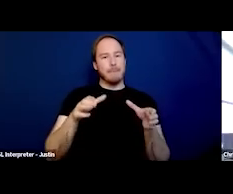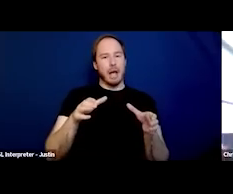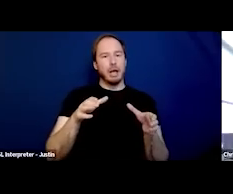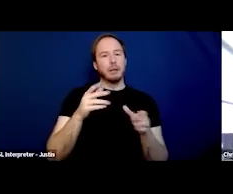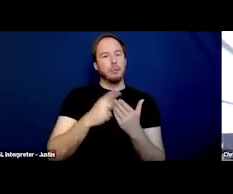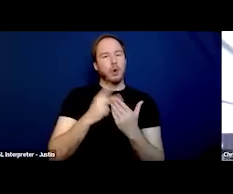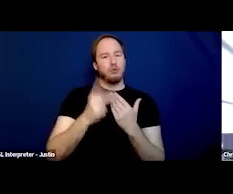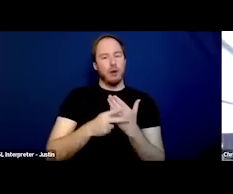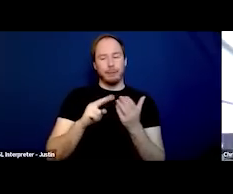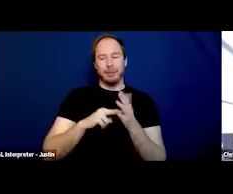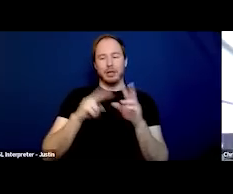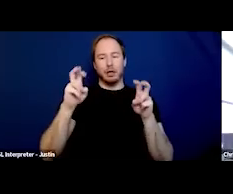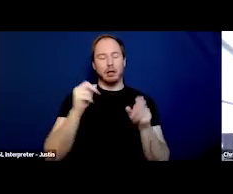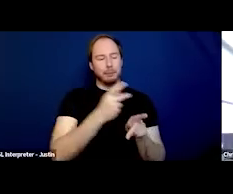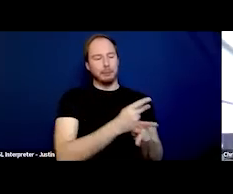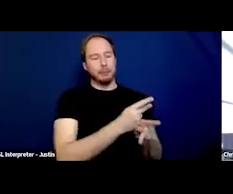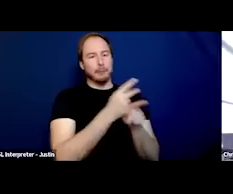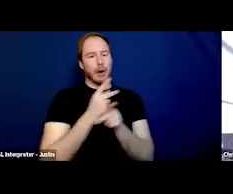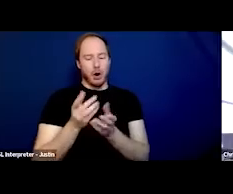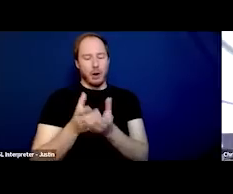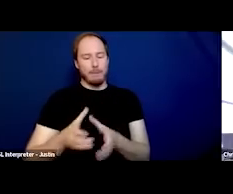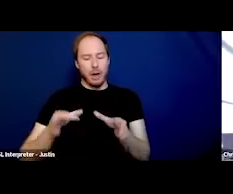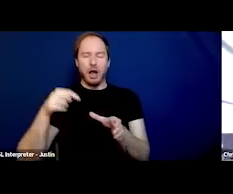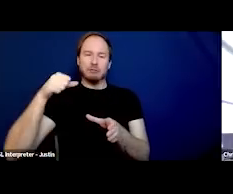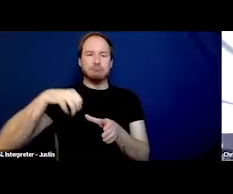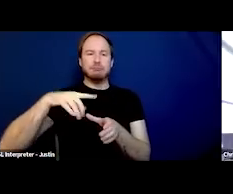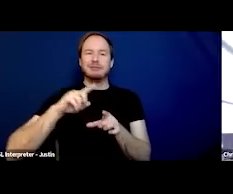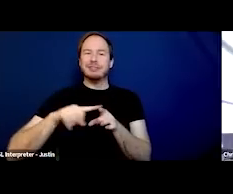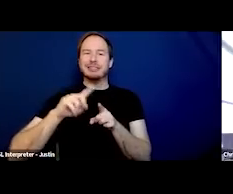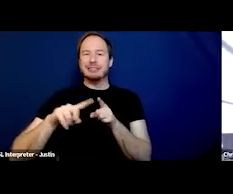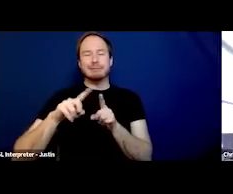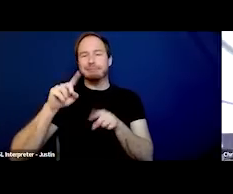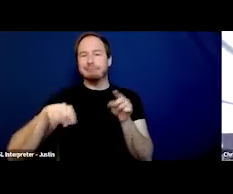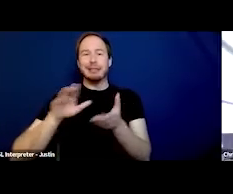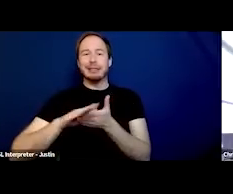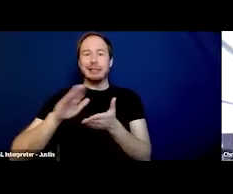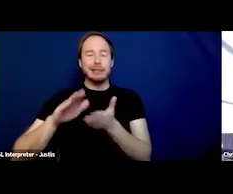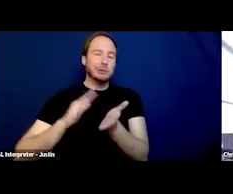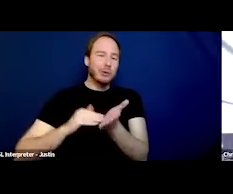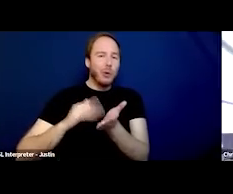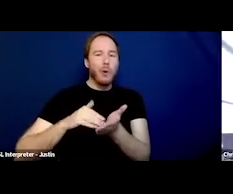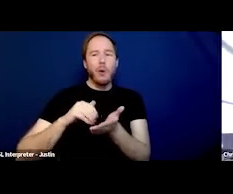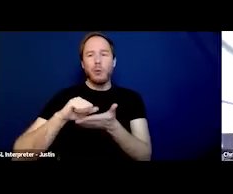are able to burrow a bucket of cleaning supplies to be able to clean their units, which is really helpful, especially when they have no income.